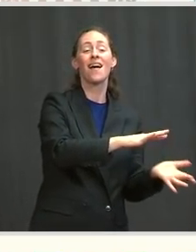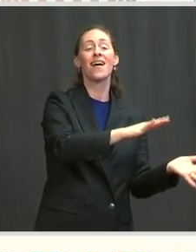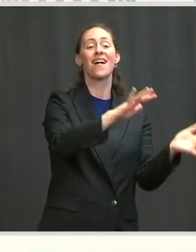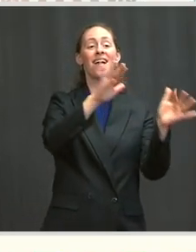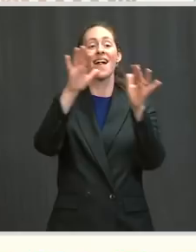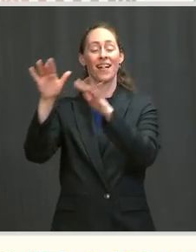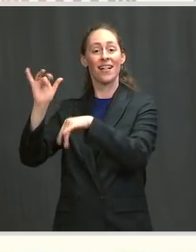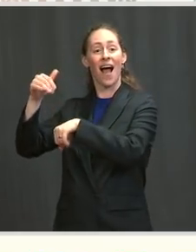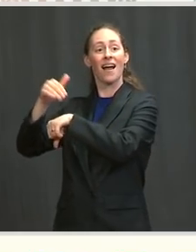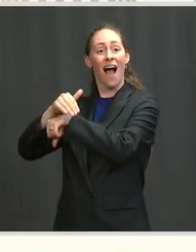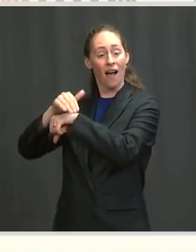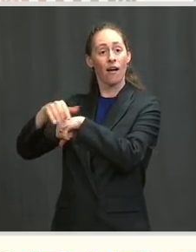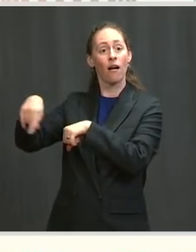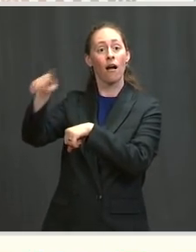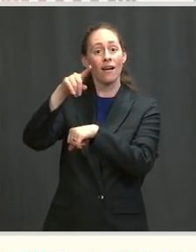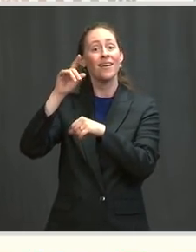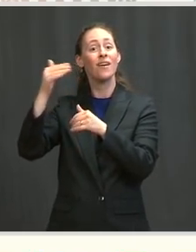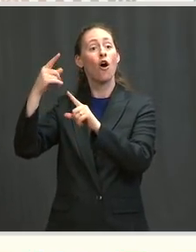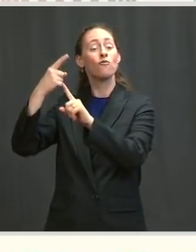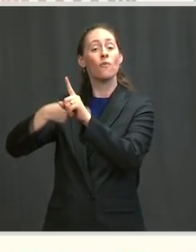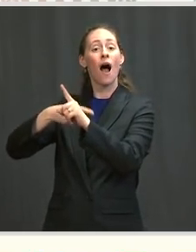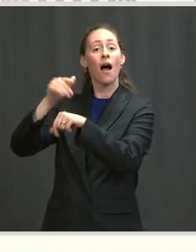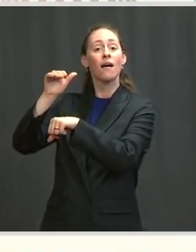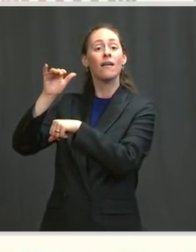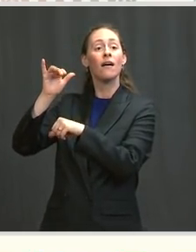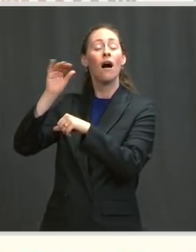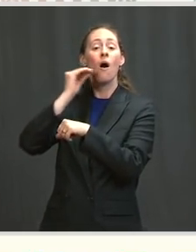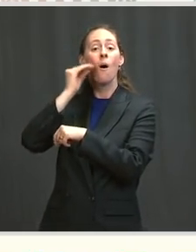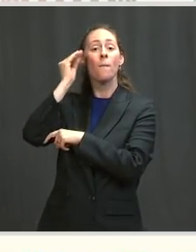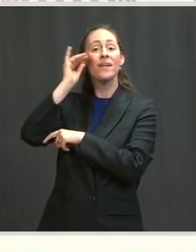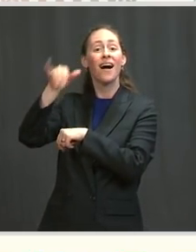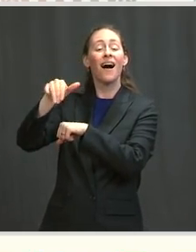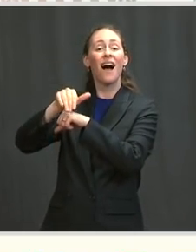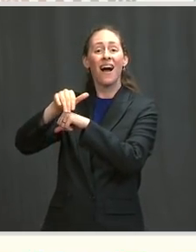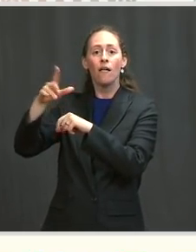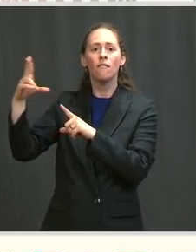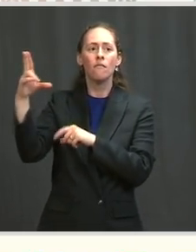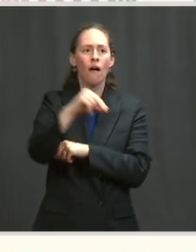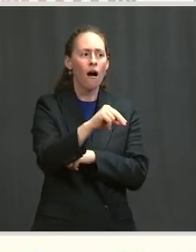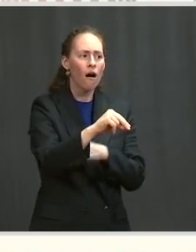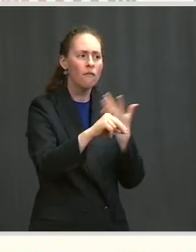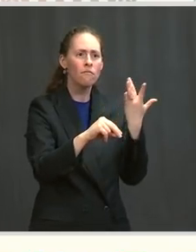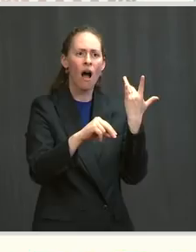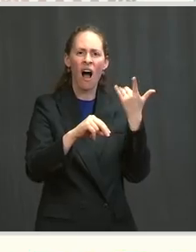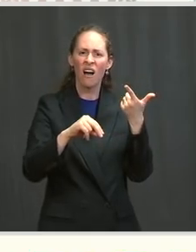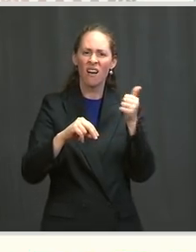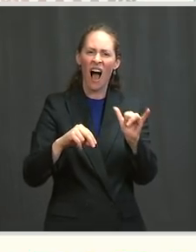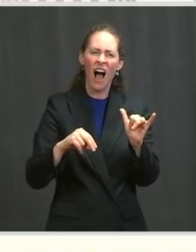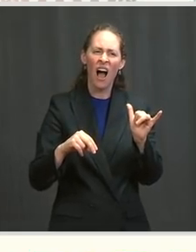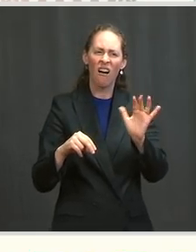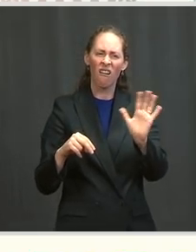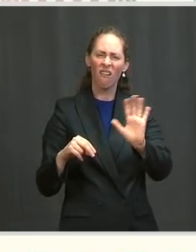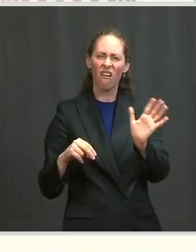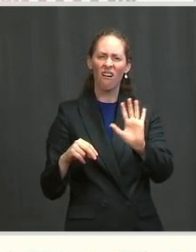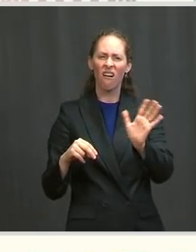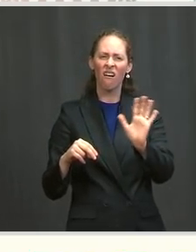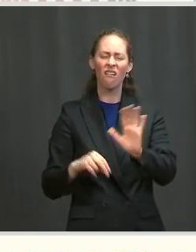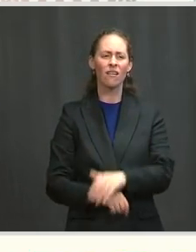Over half of our states -- in over half of our states, LGBTQ+ Americans still lack explicit state-level civil rights protections